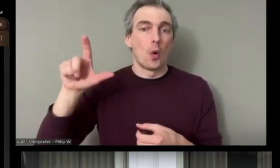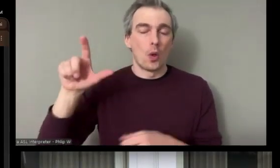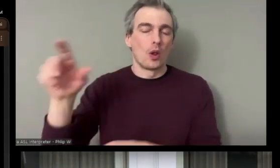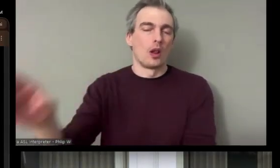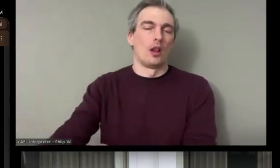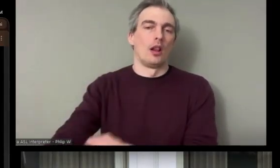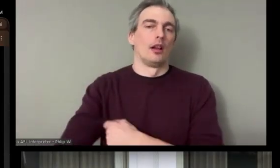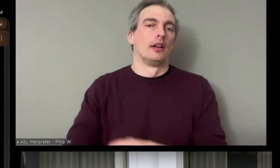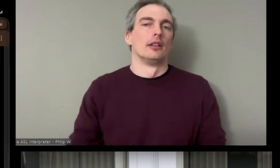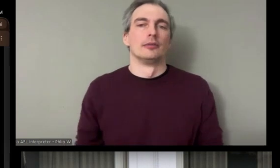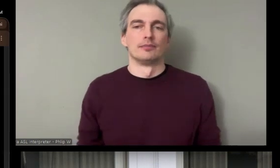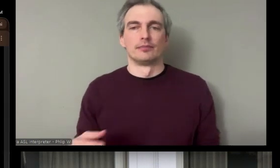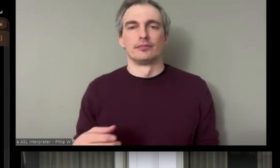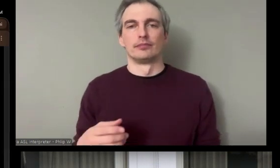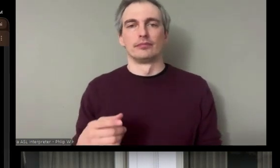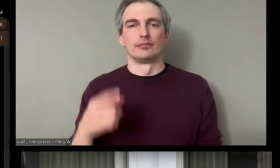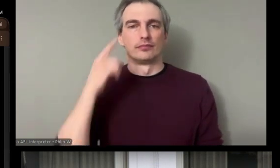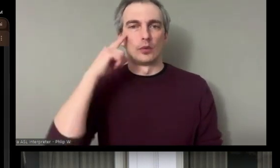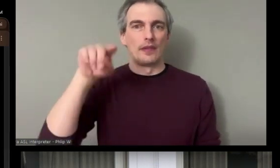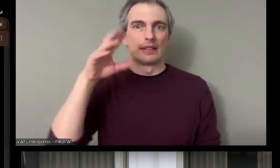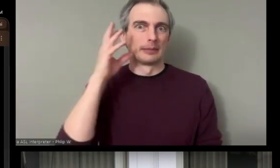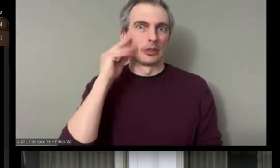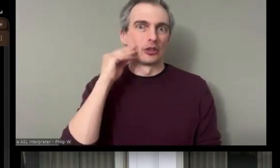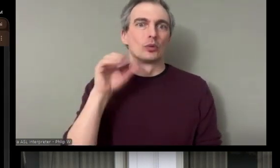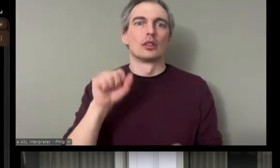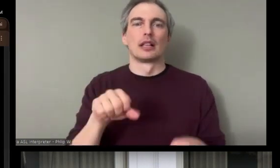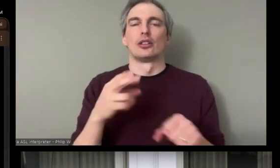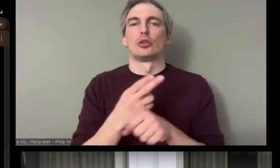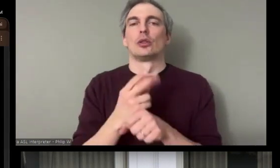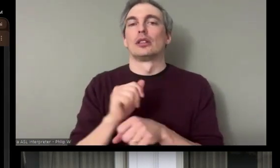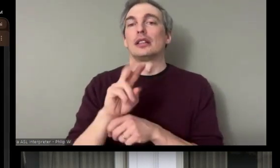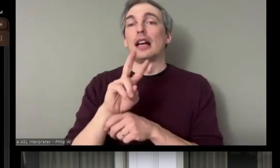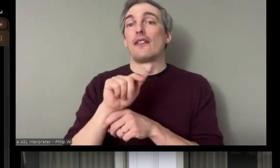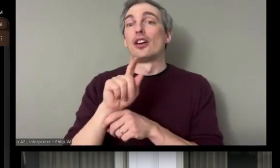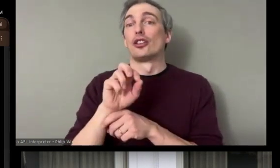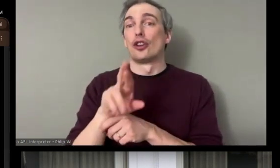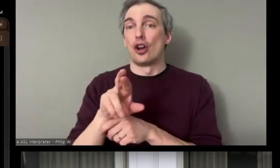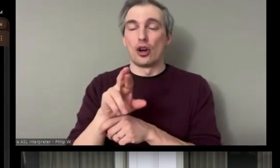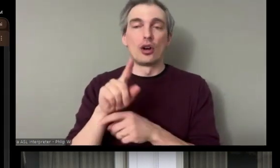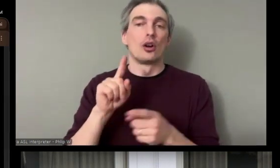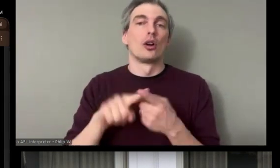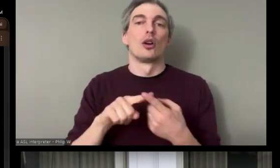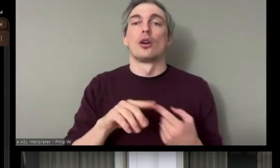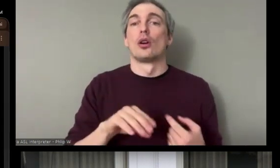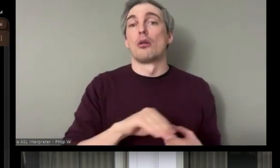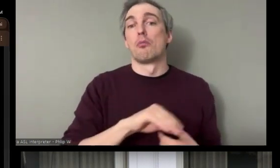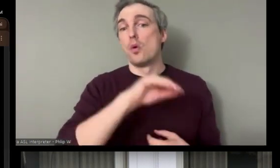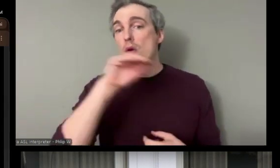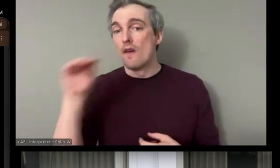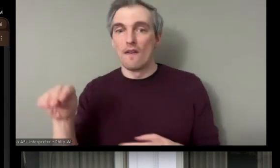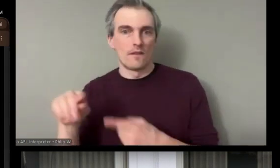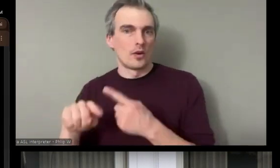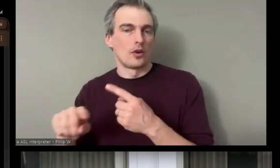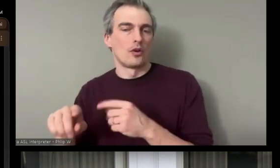avatar, and actually move to vote. So if I was in VR, I would